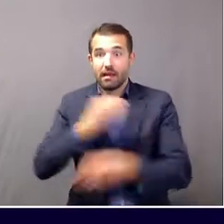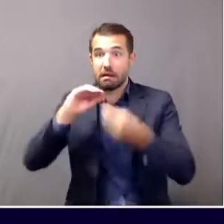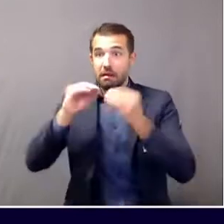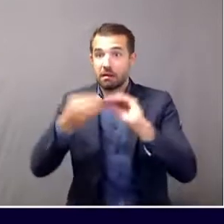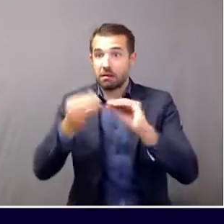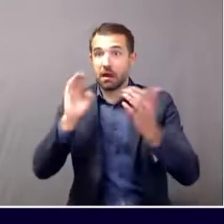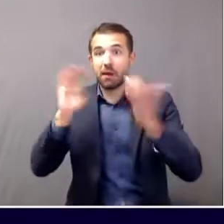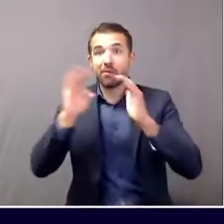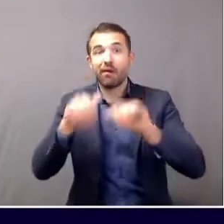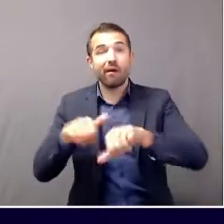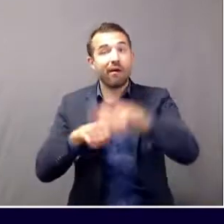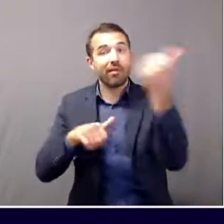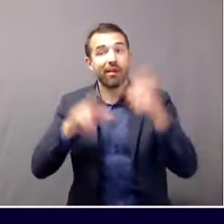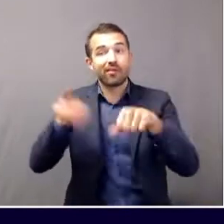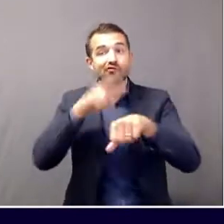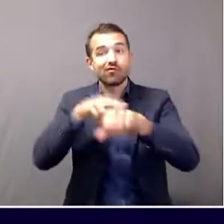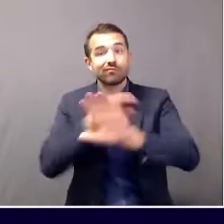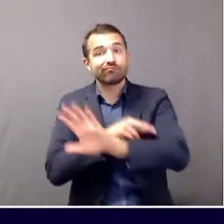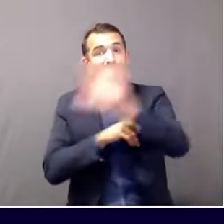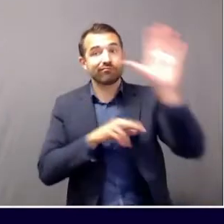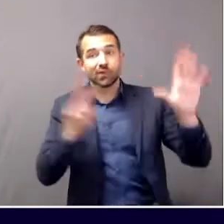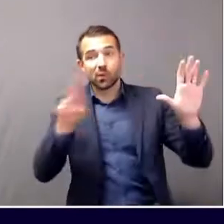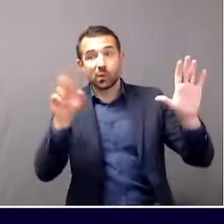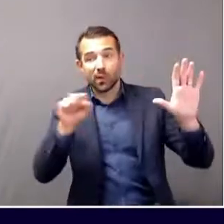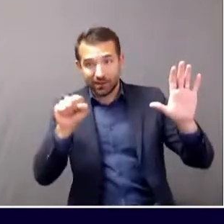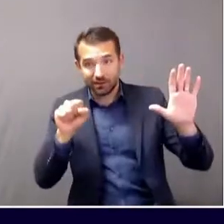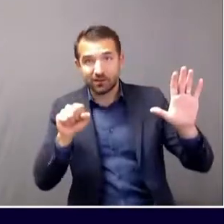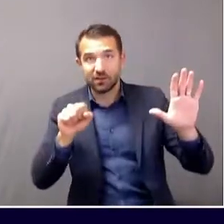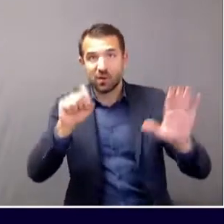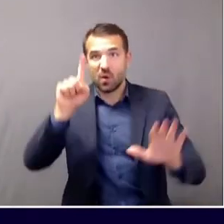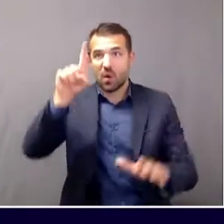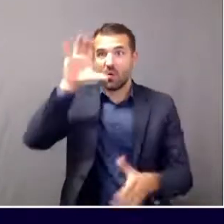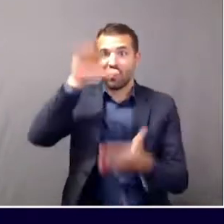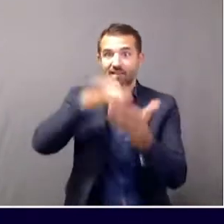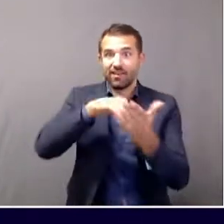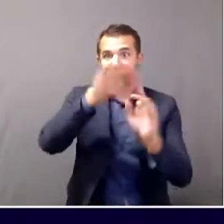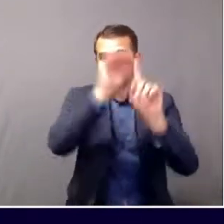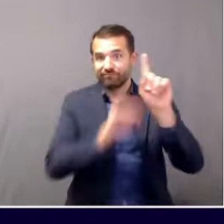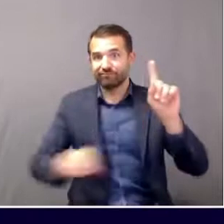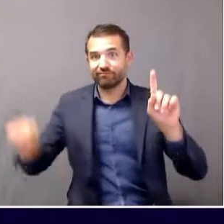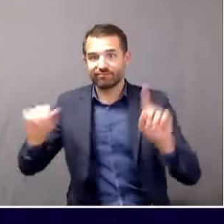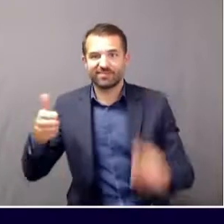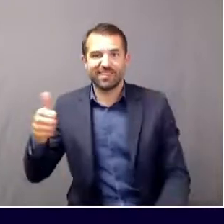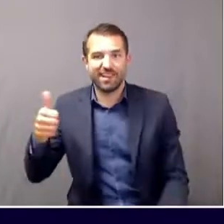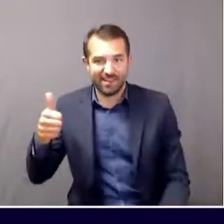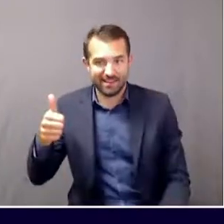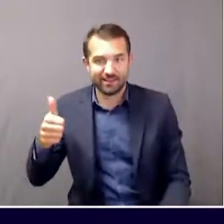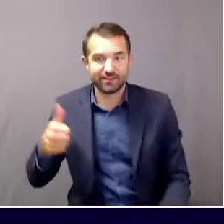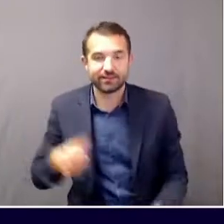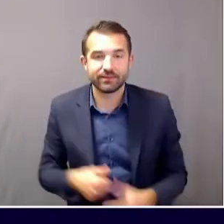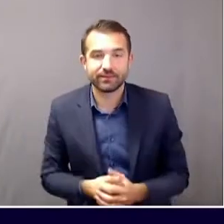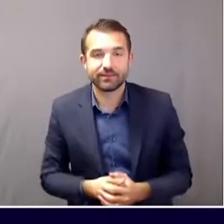the national hospitalize rate is